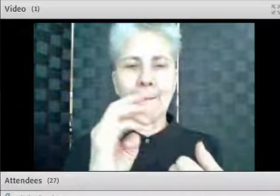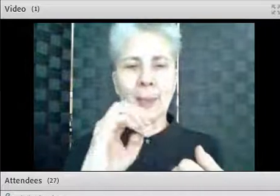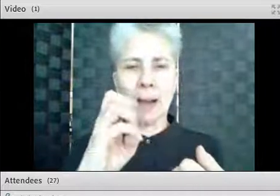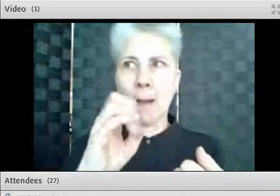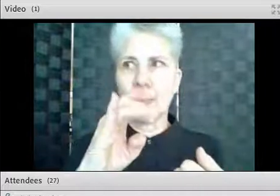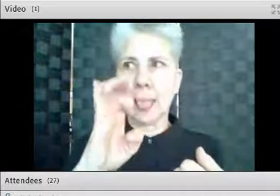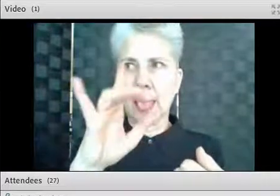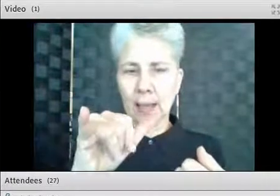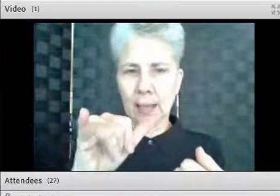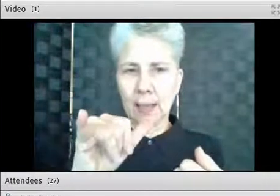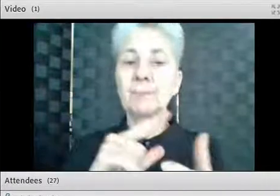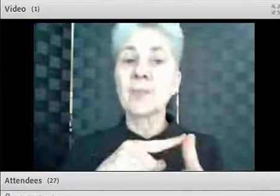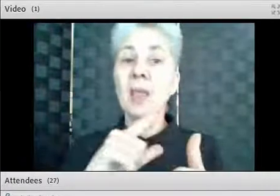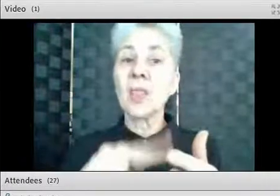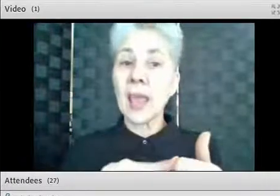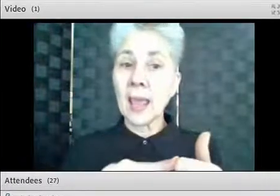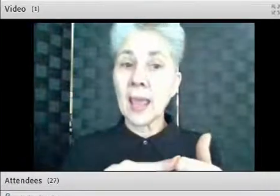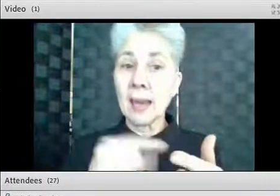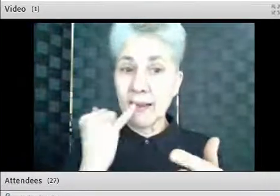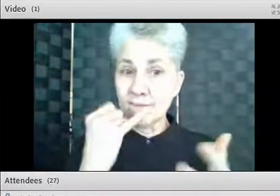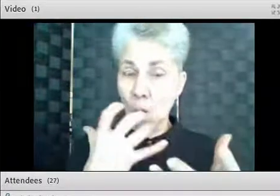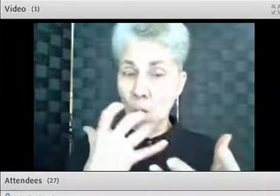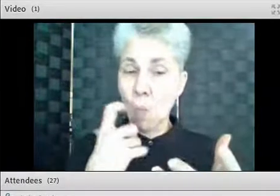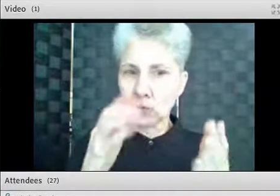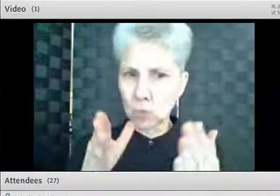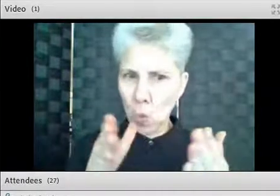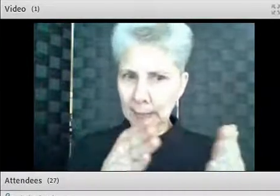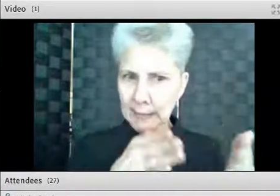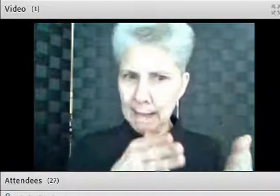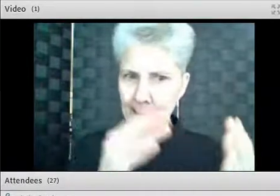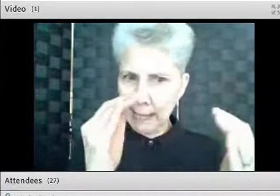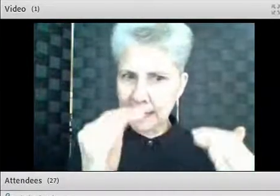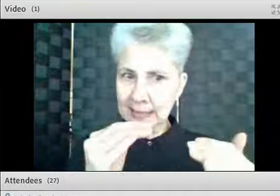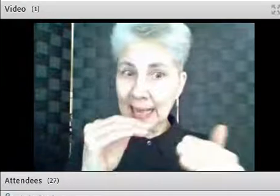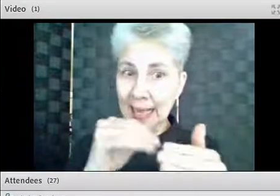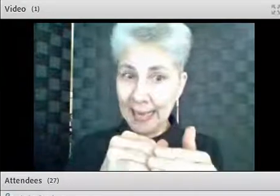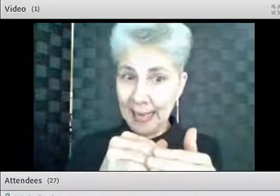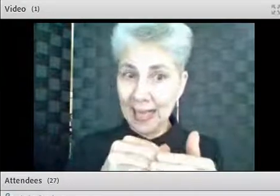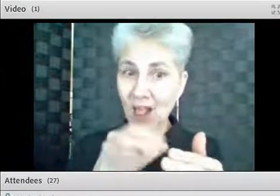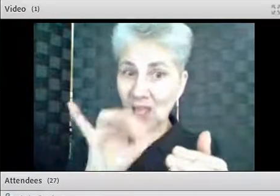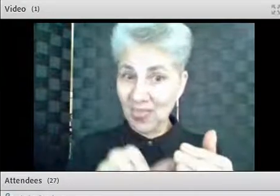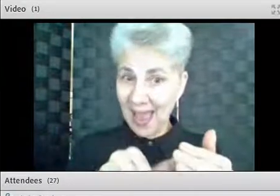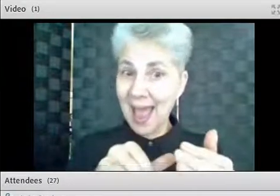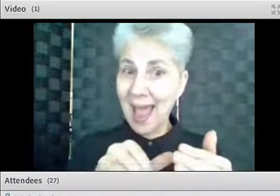Then if I want to then organize within this particular topic,